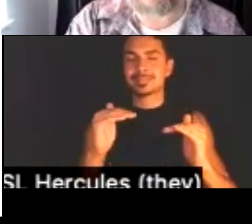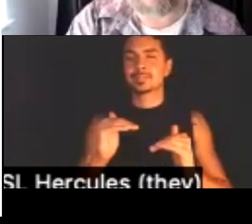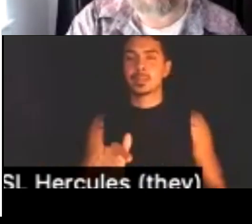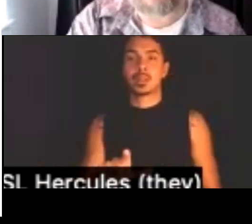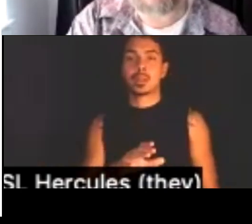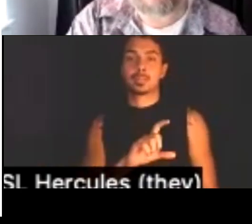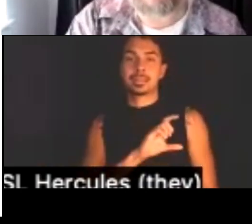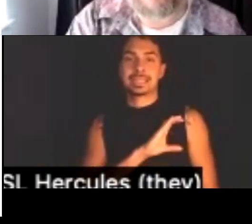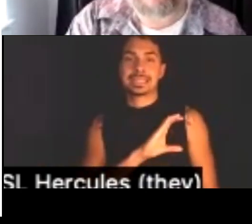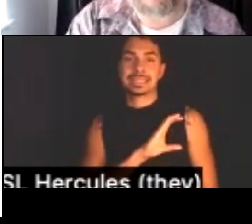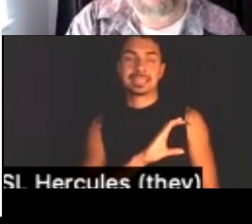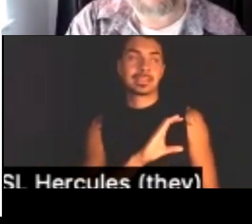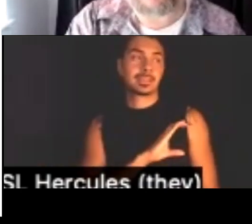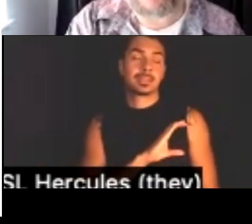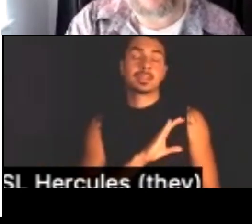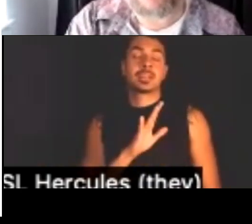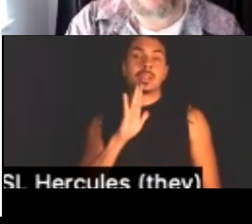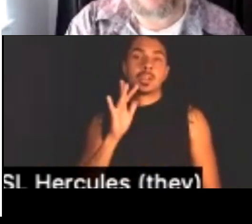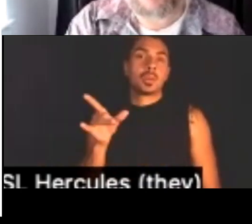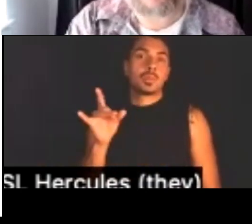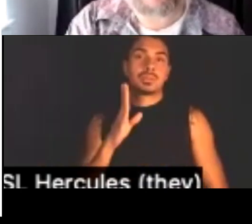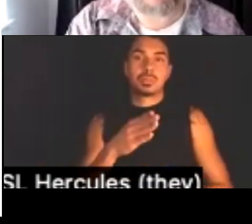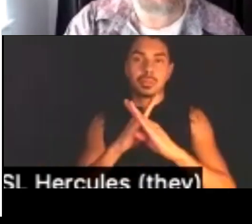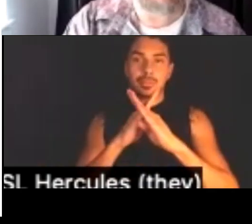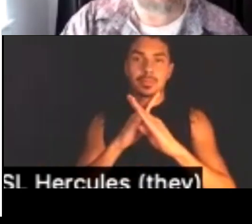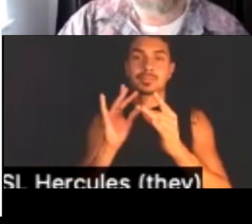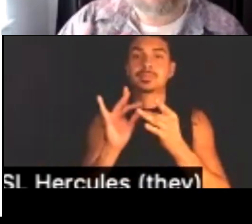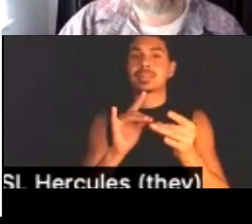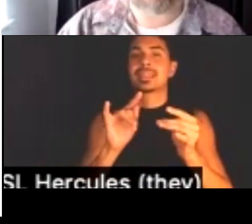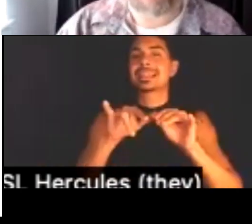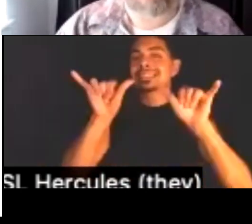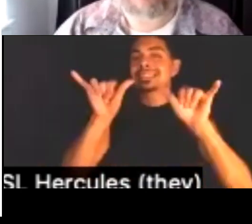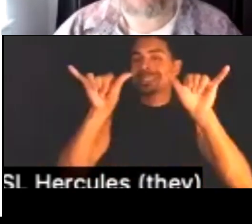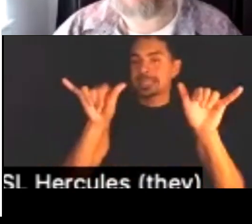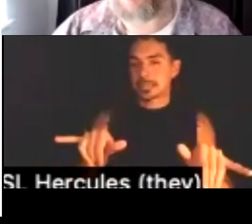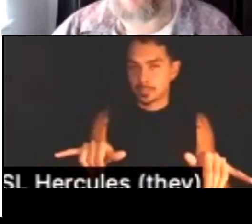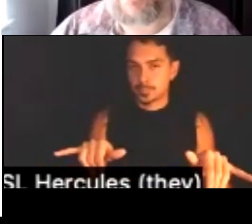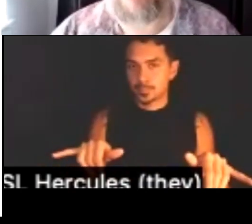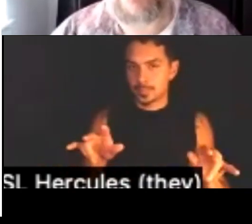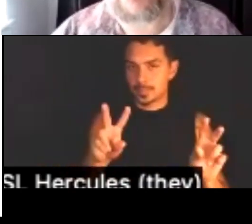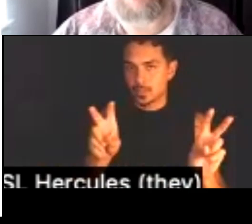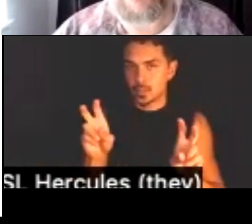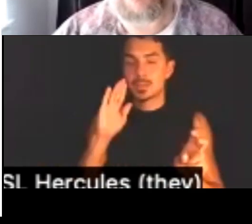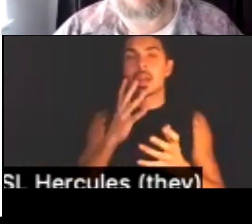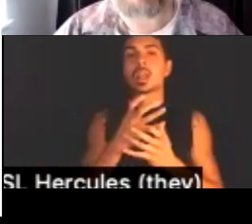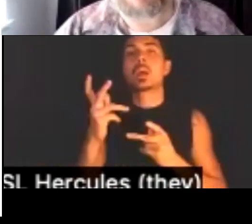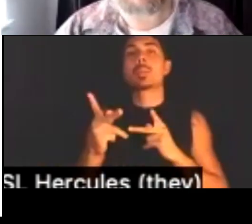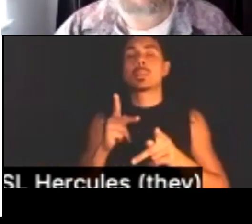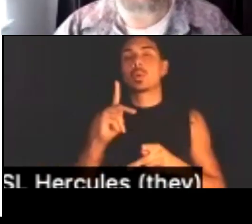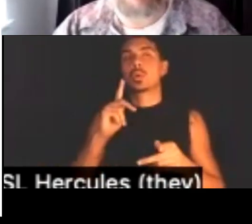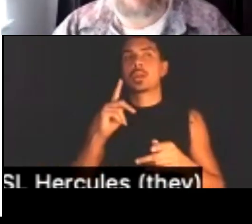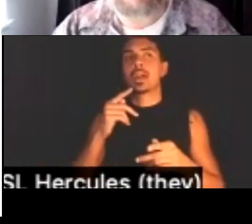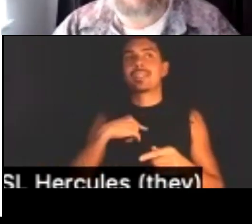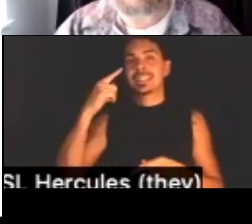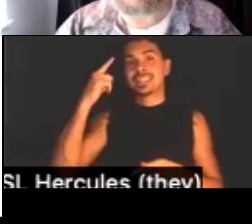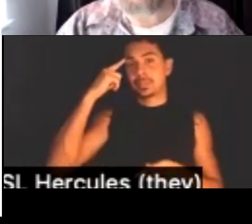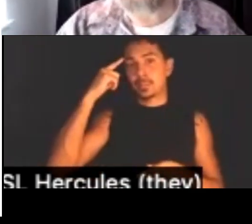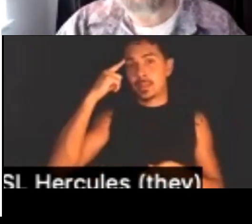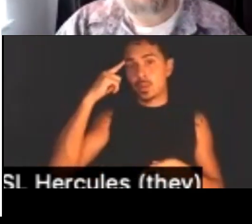And I bring that up here in terms of a systems issue because a lot of times when people are having severe mental health crises,